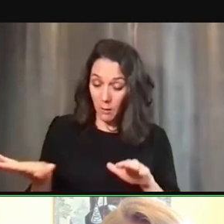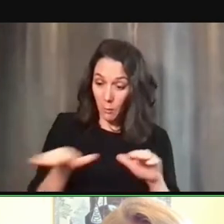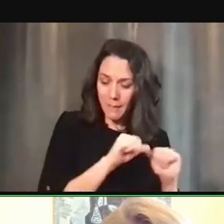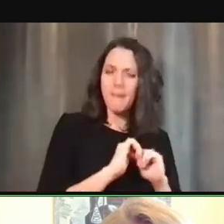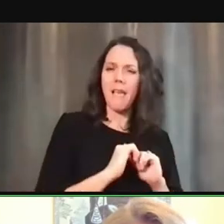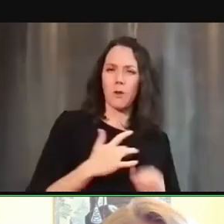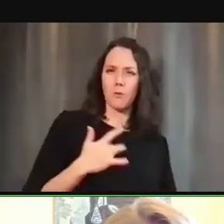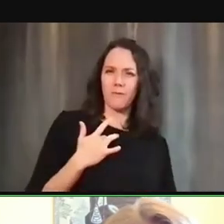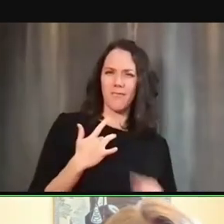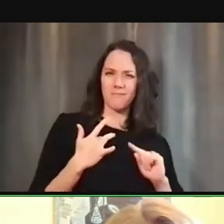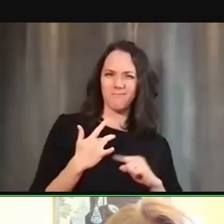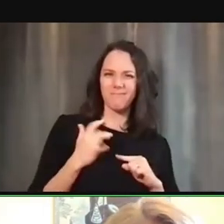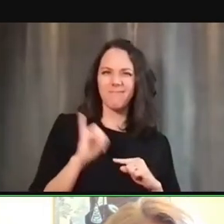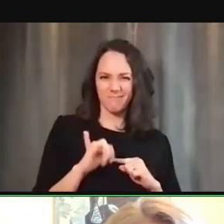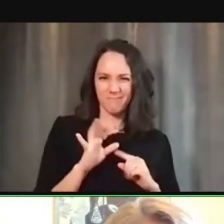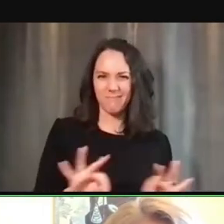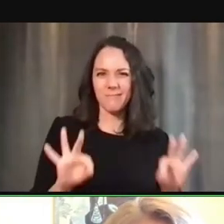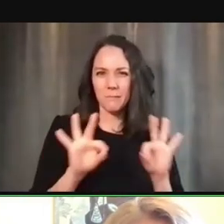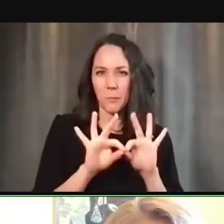That's really interesting.